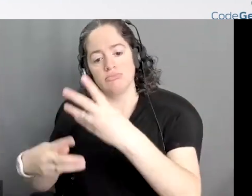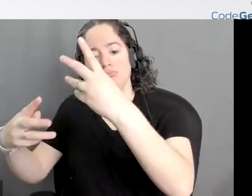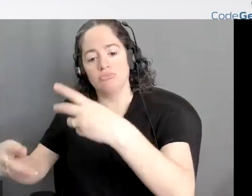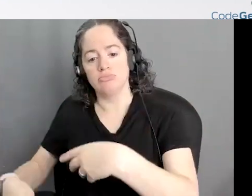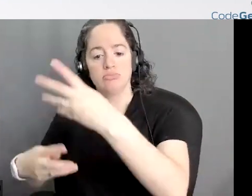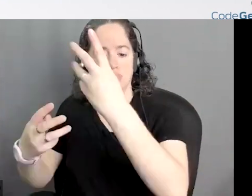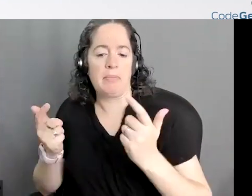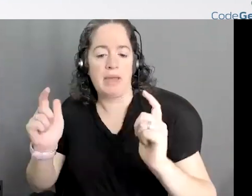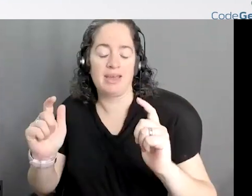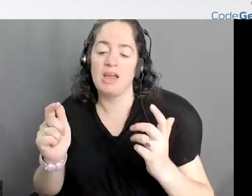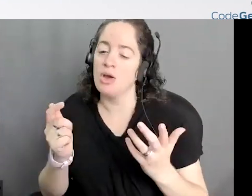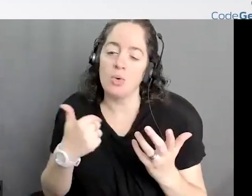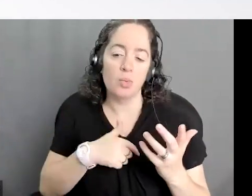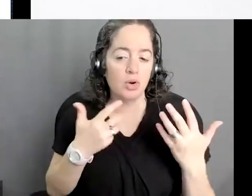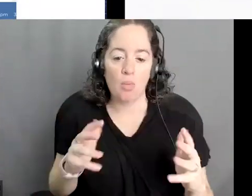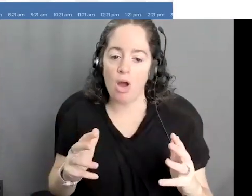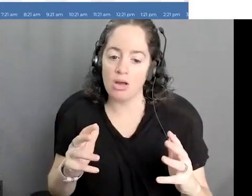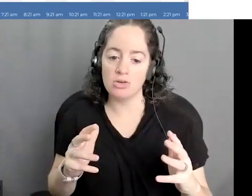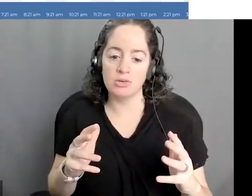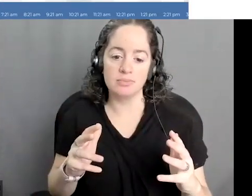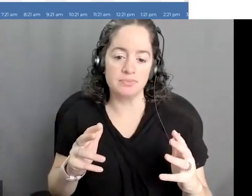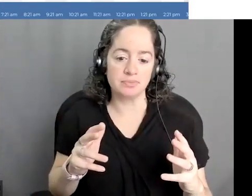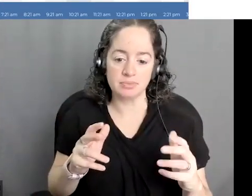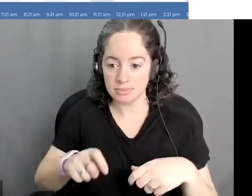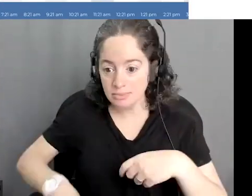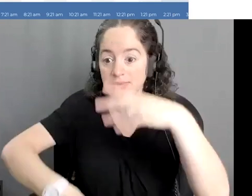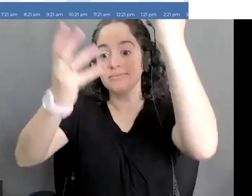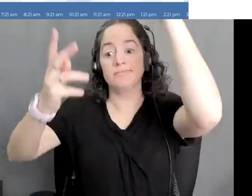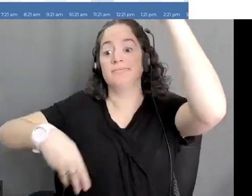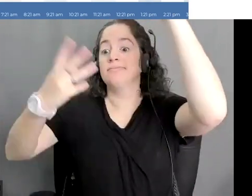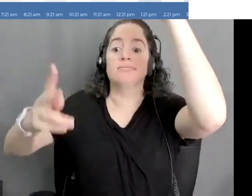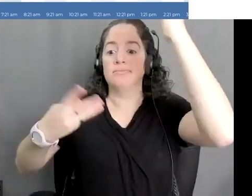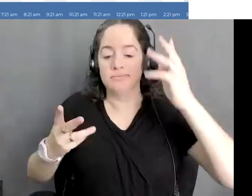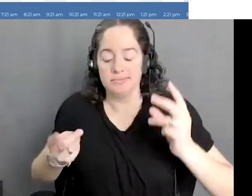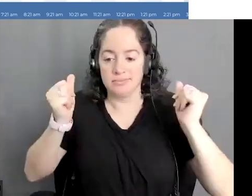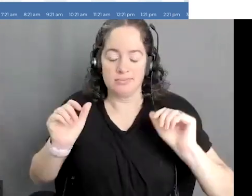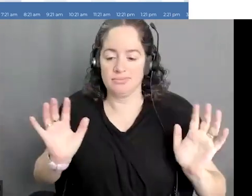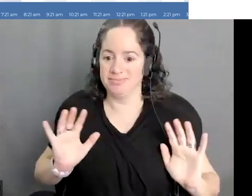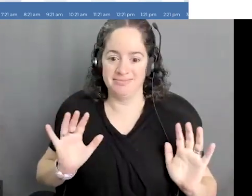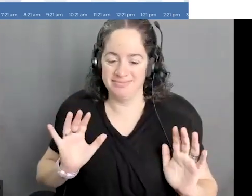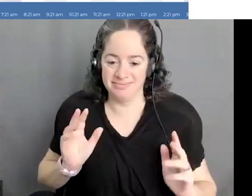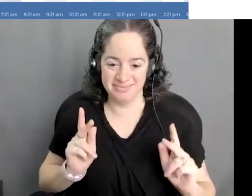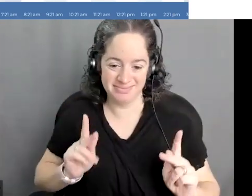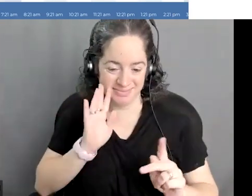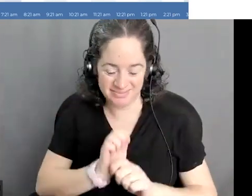so we never scroll beyond what is visible. If you look at